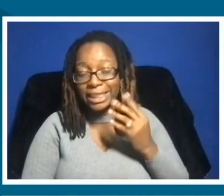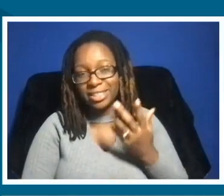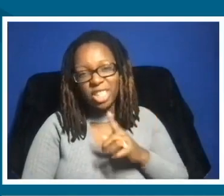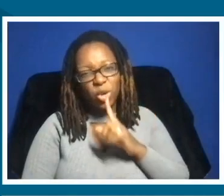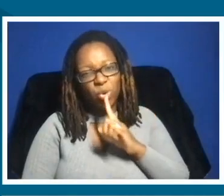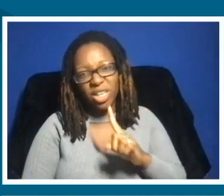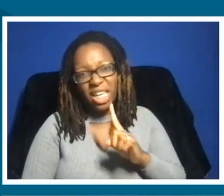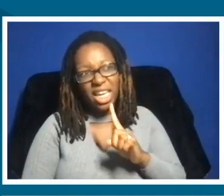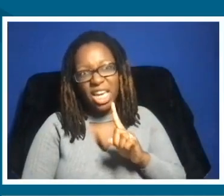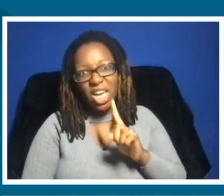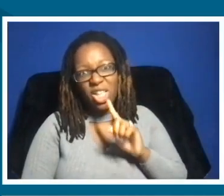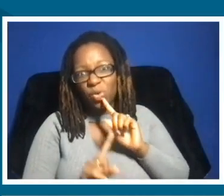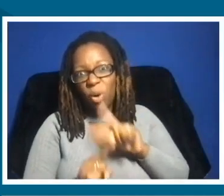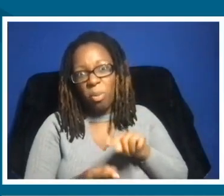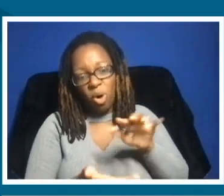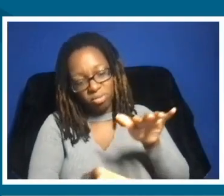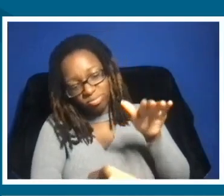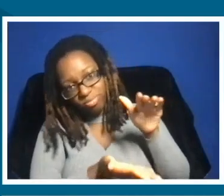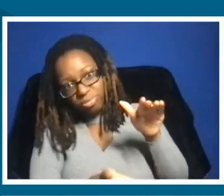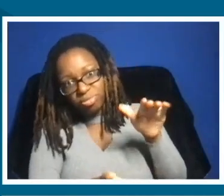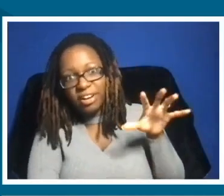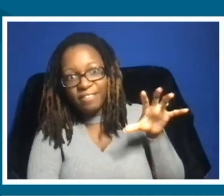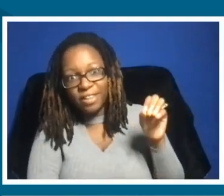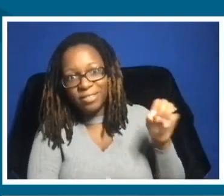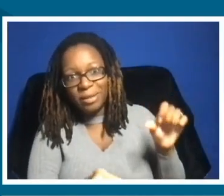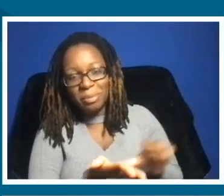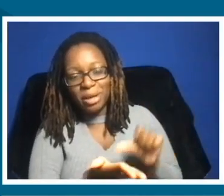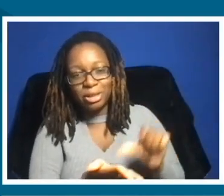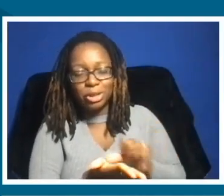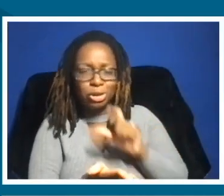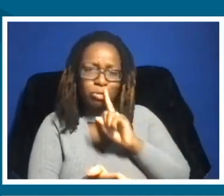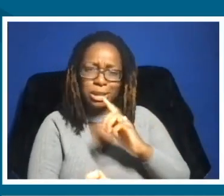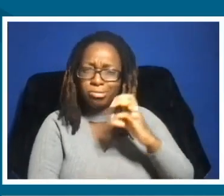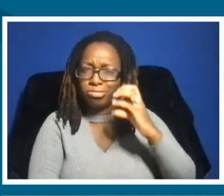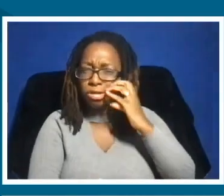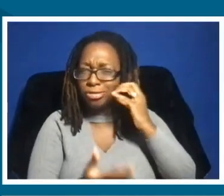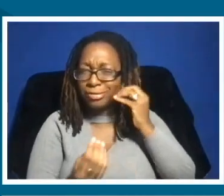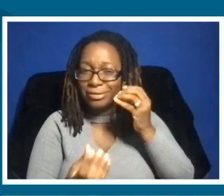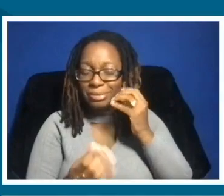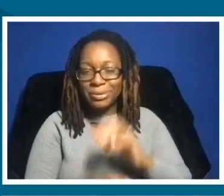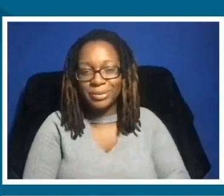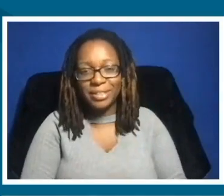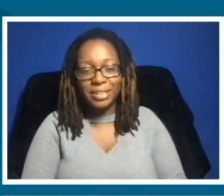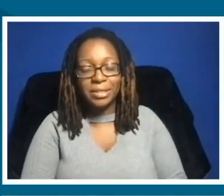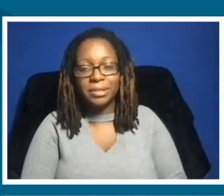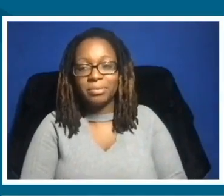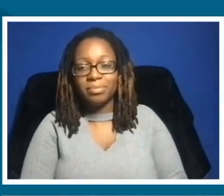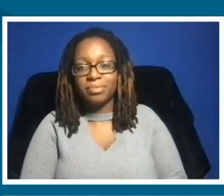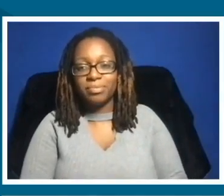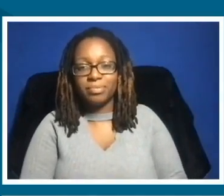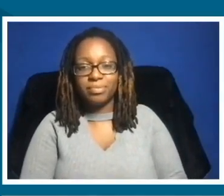that is a pretty awesome rich information is there anything else before we jump